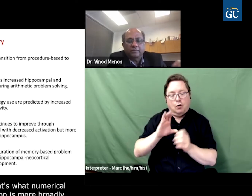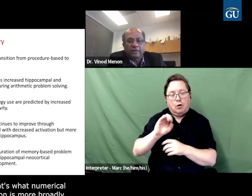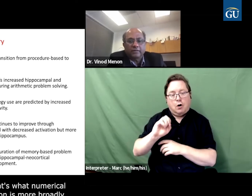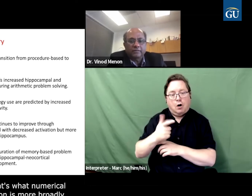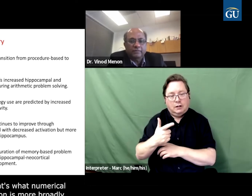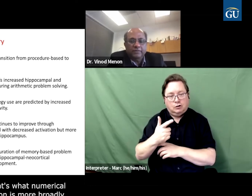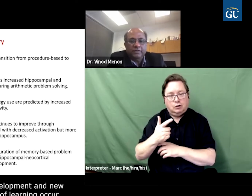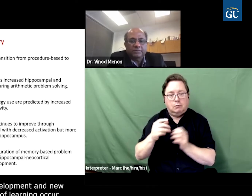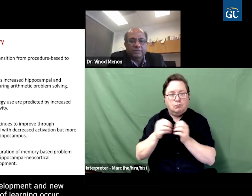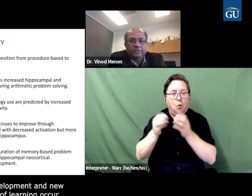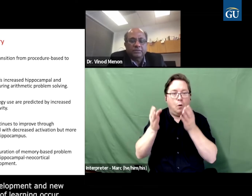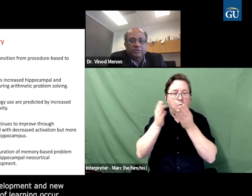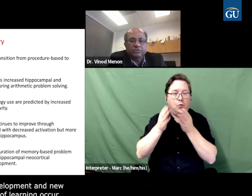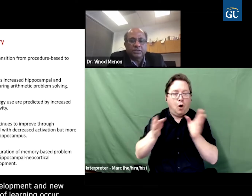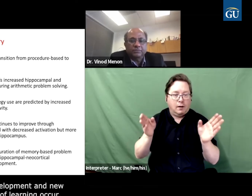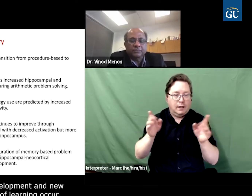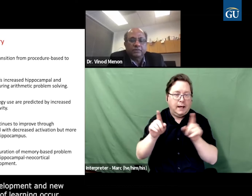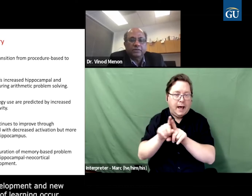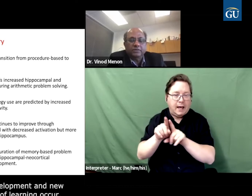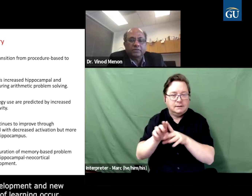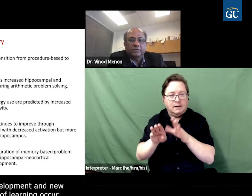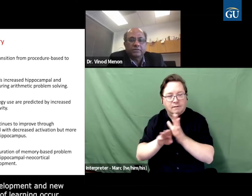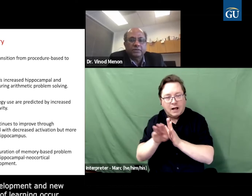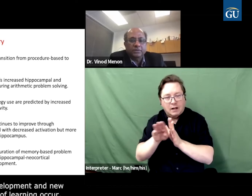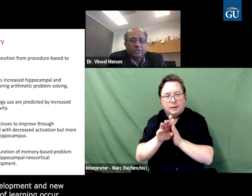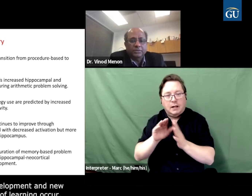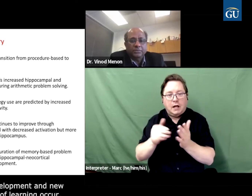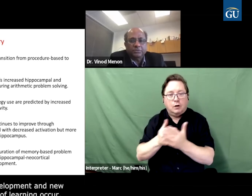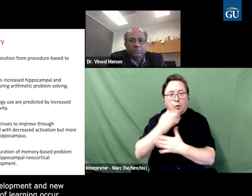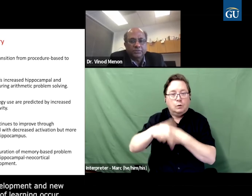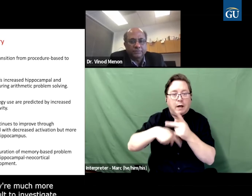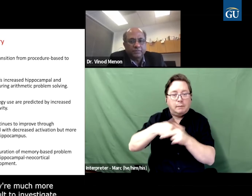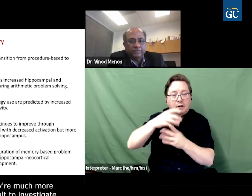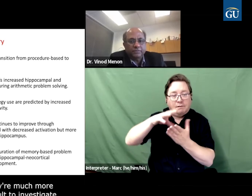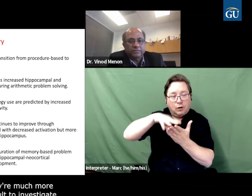more broadly as as development and new